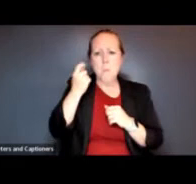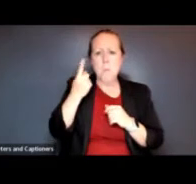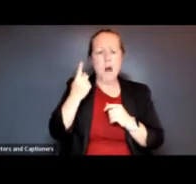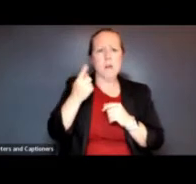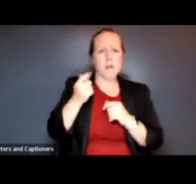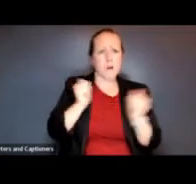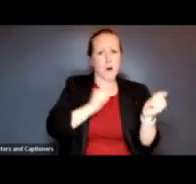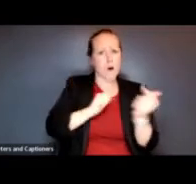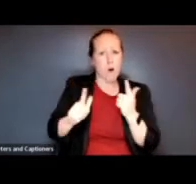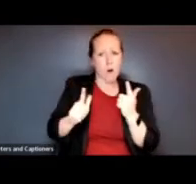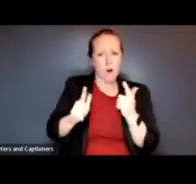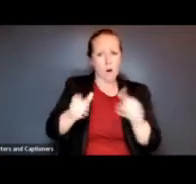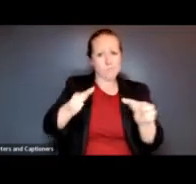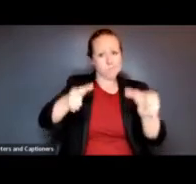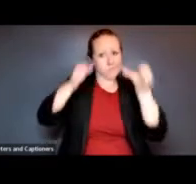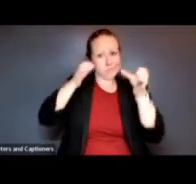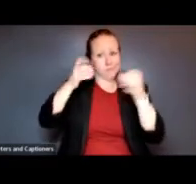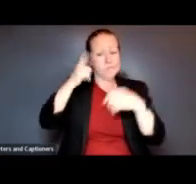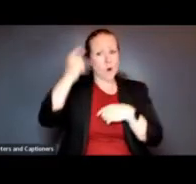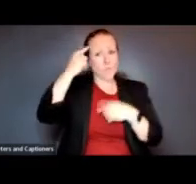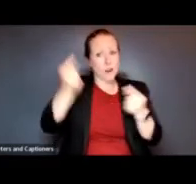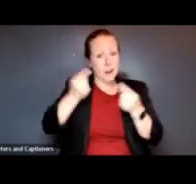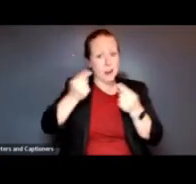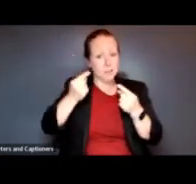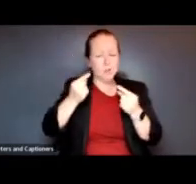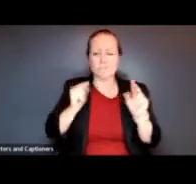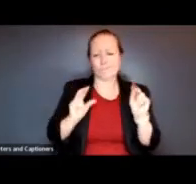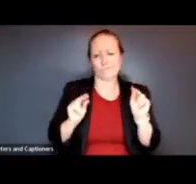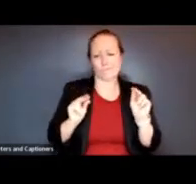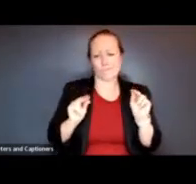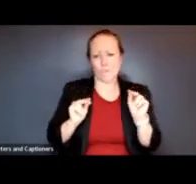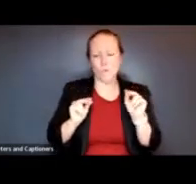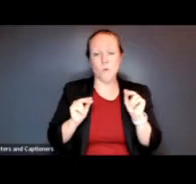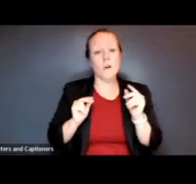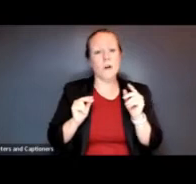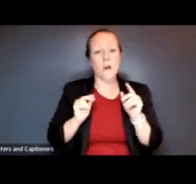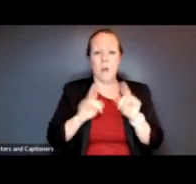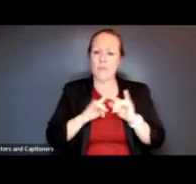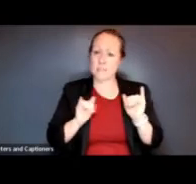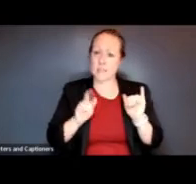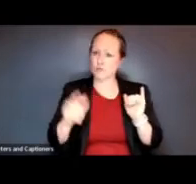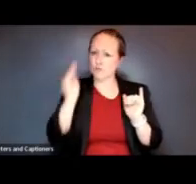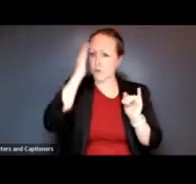behavioral health? No, they don't. But they need to know that it's there. As Judy